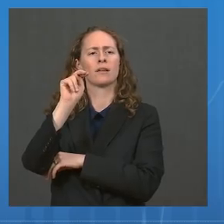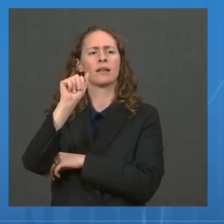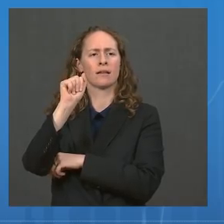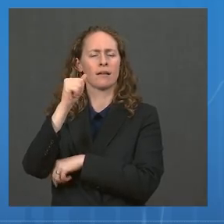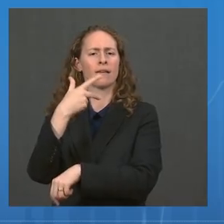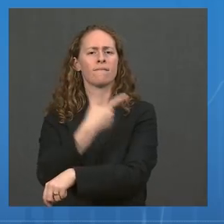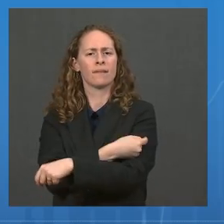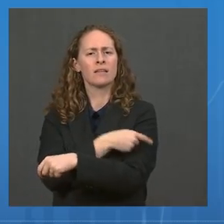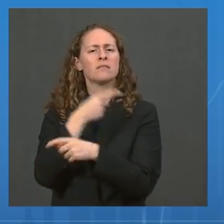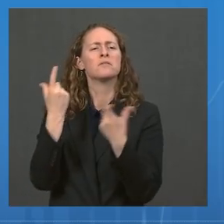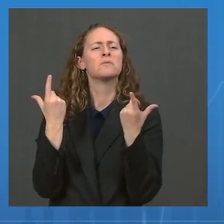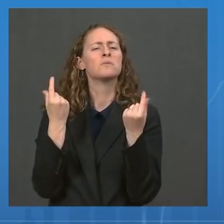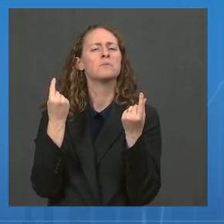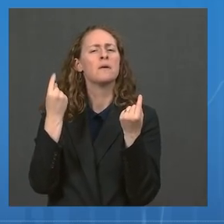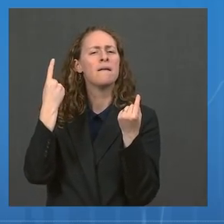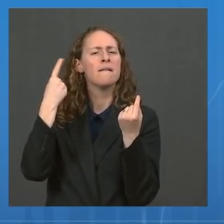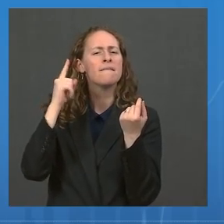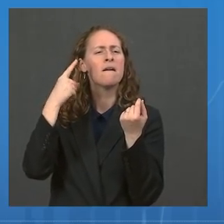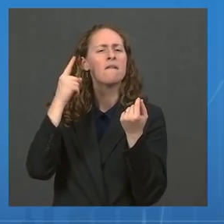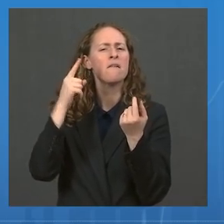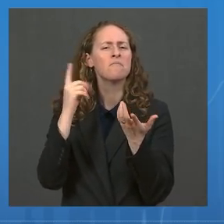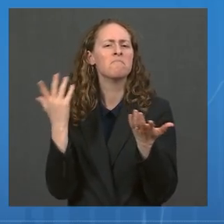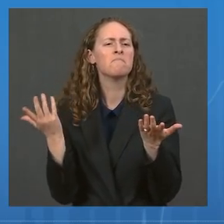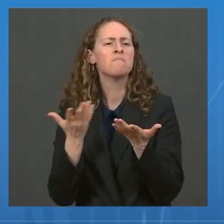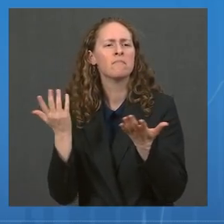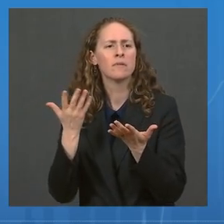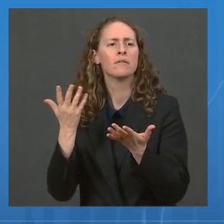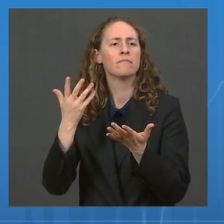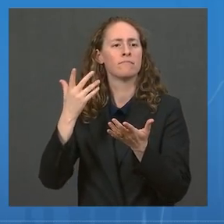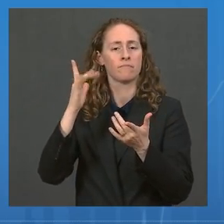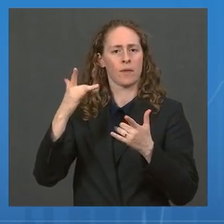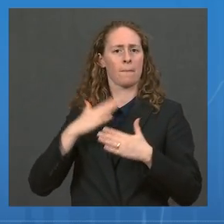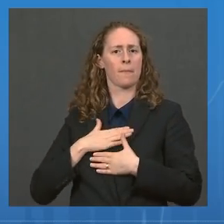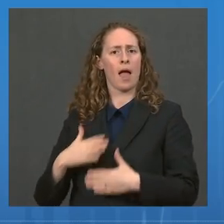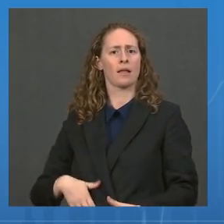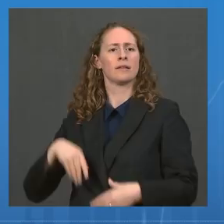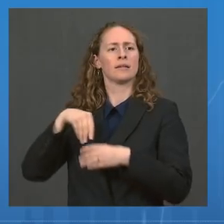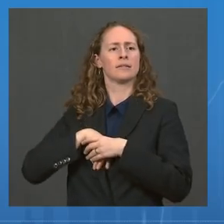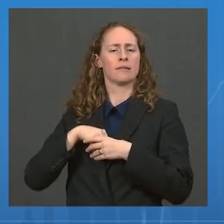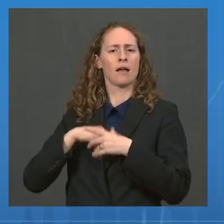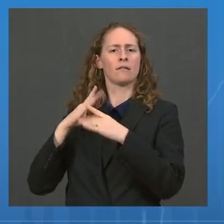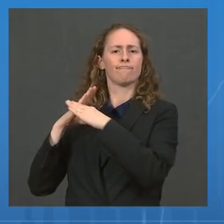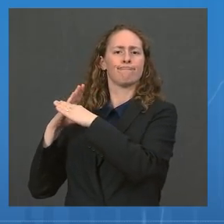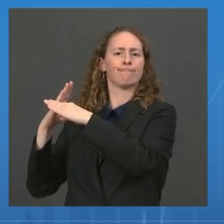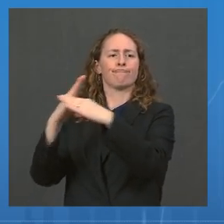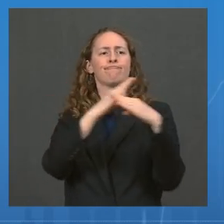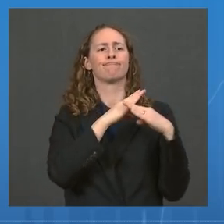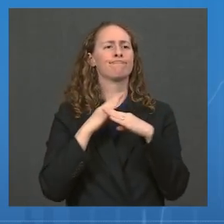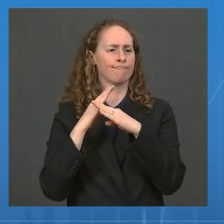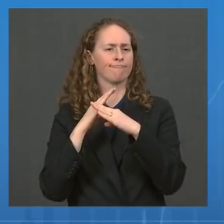for both immune response and clinical effect. So, let's first look at the immune response